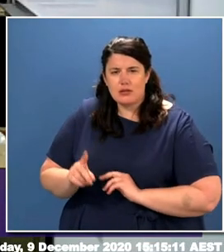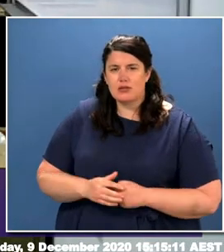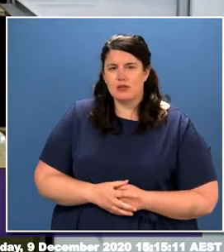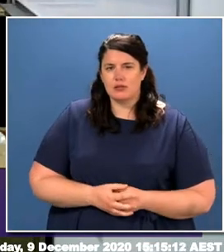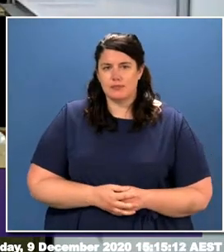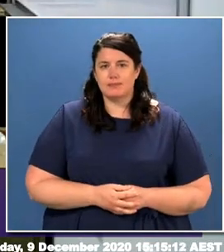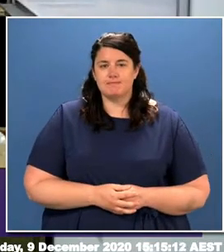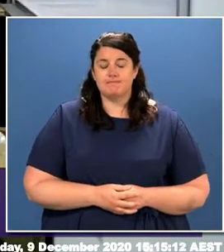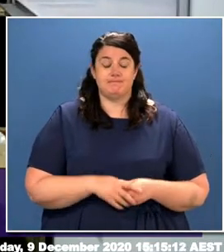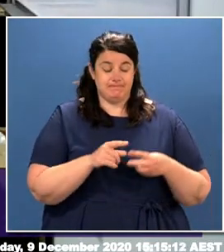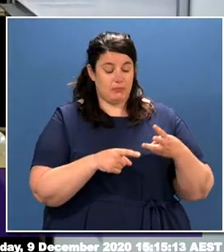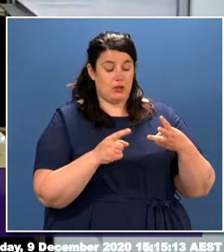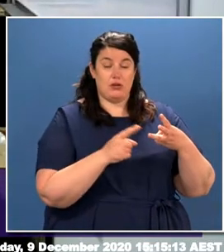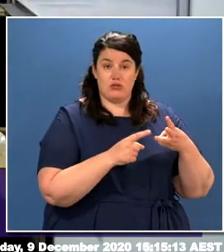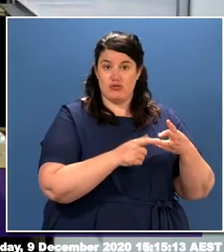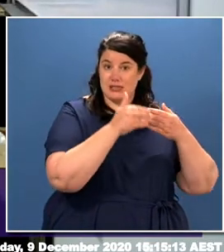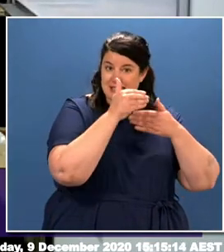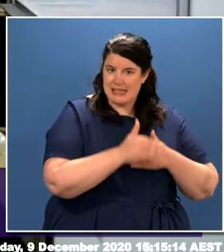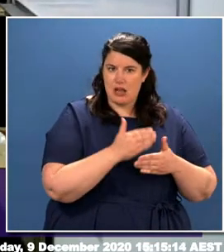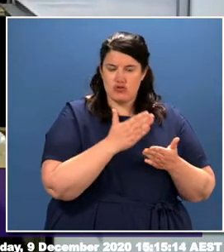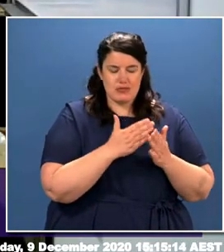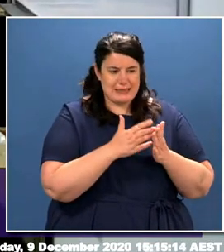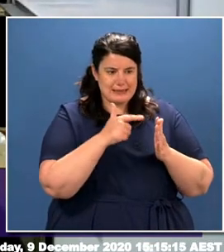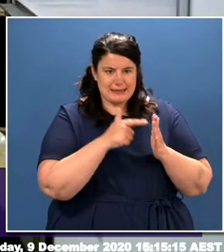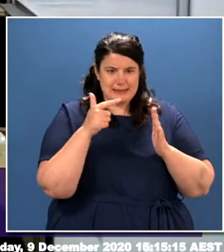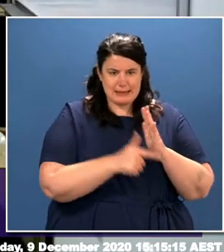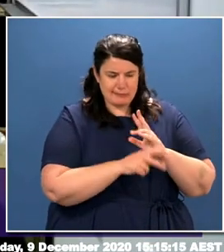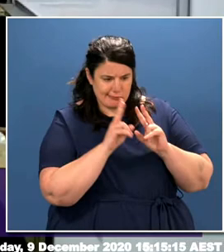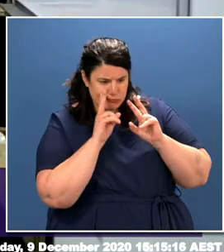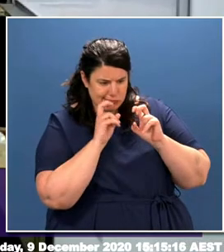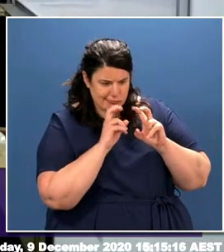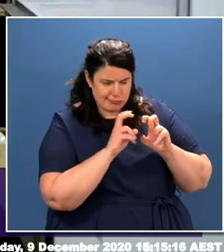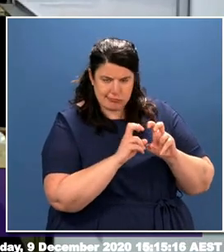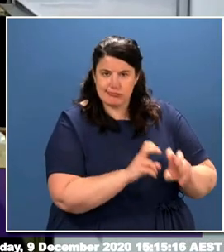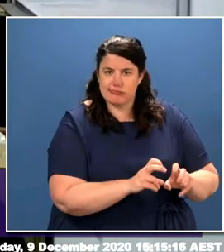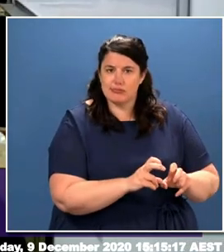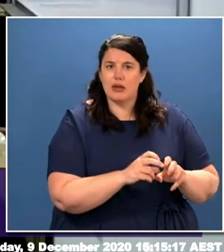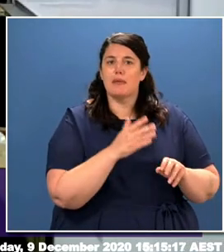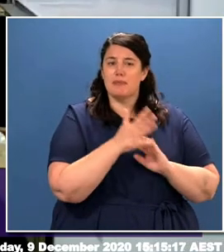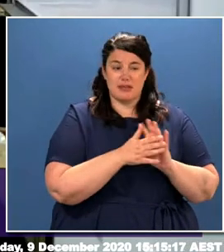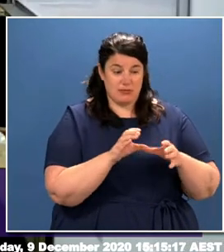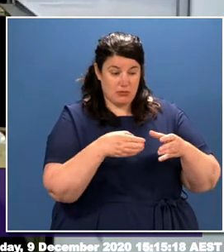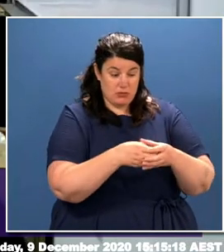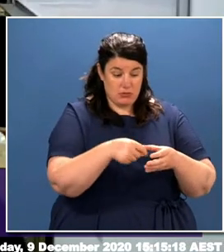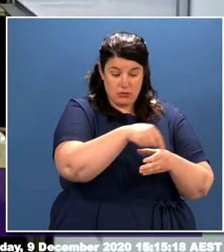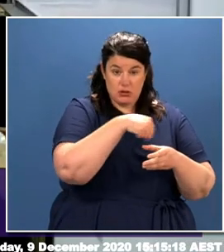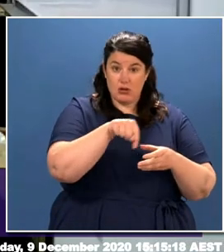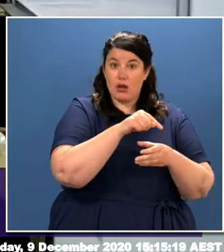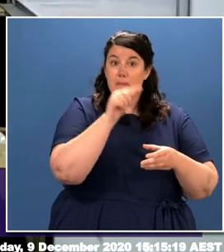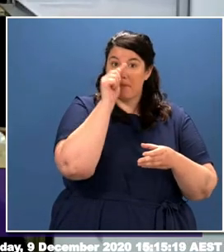So the final stage deliberately did what we call phenomenological research where it is more cohort of people and map the